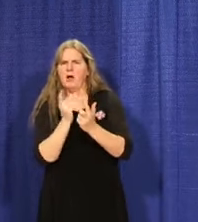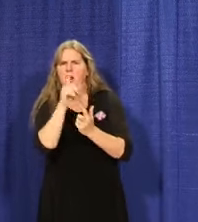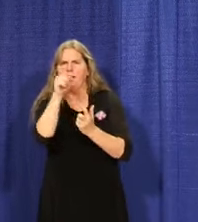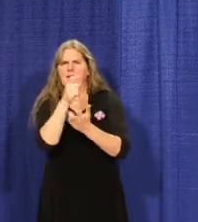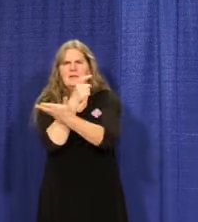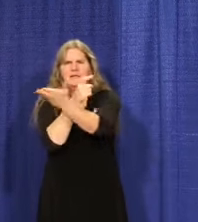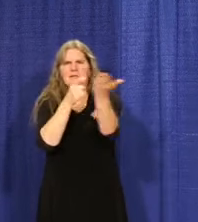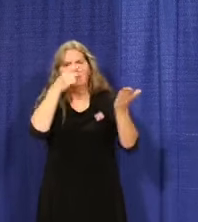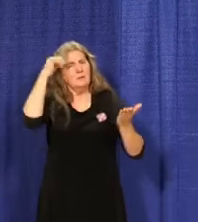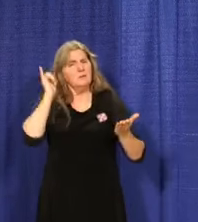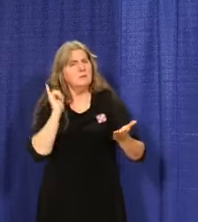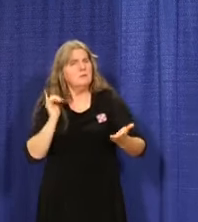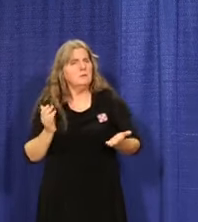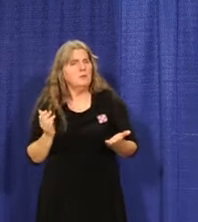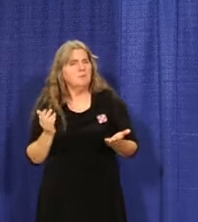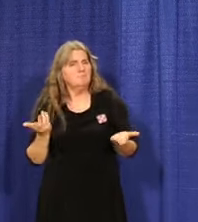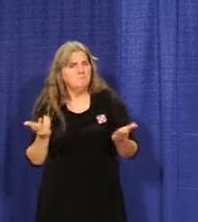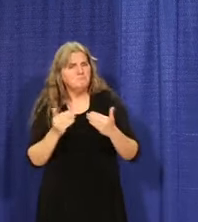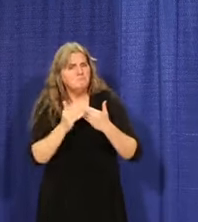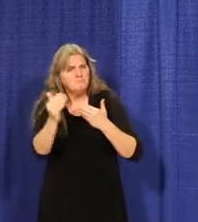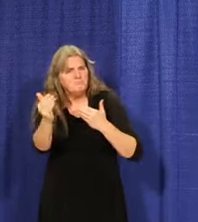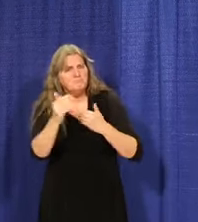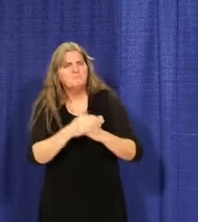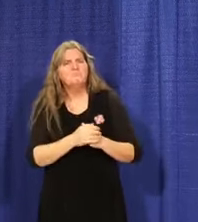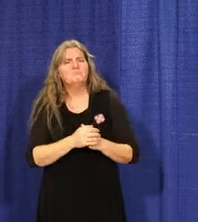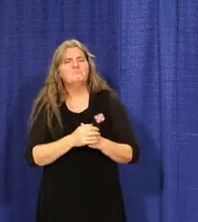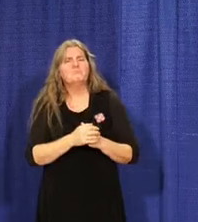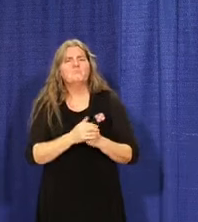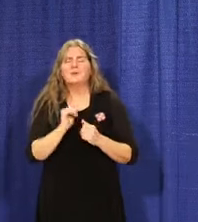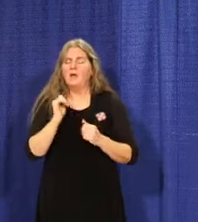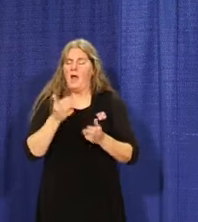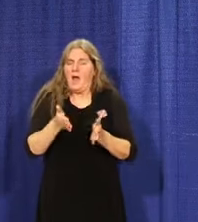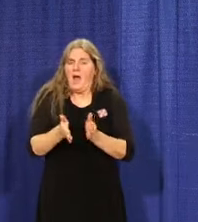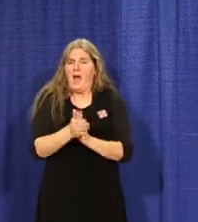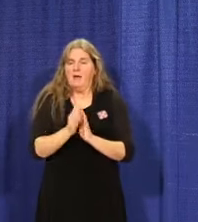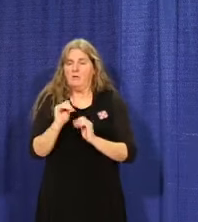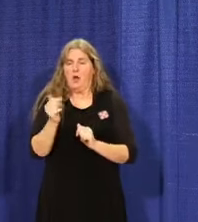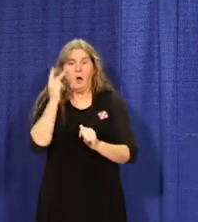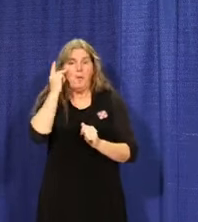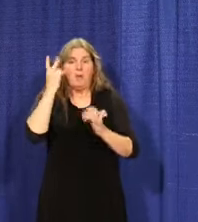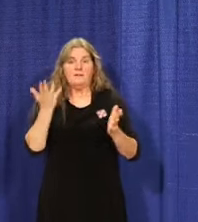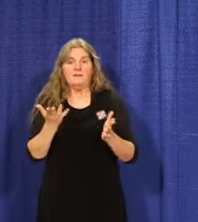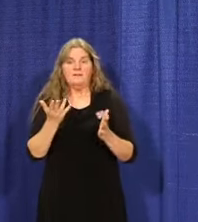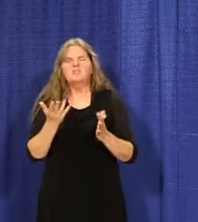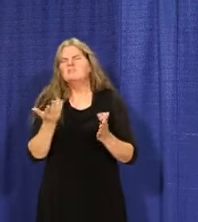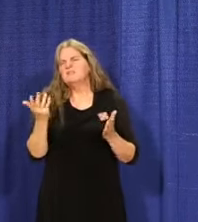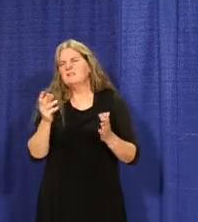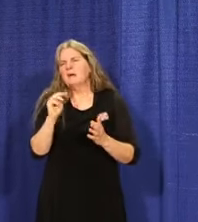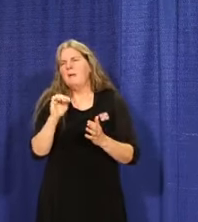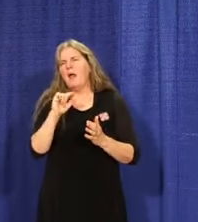forward. And we have asked all members of the legislative assembly to work together to identify options to